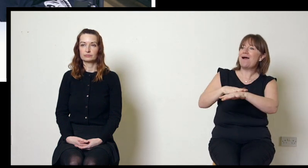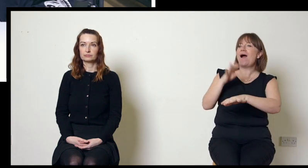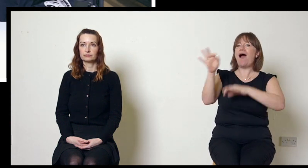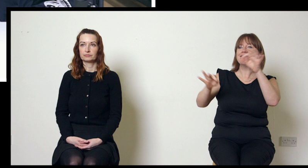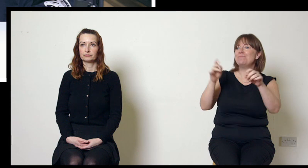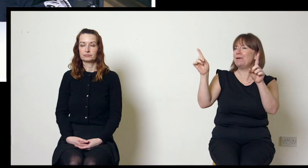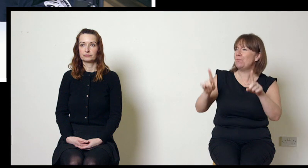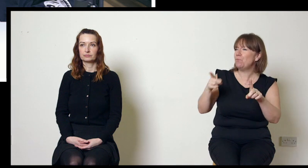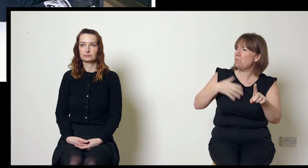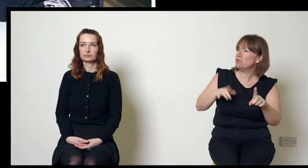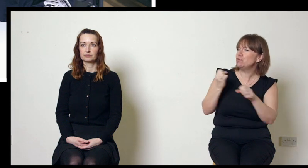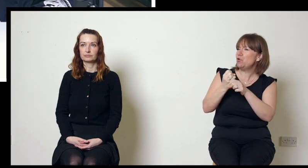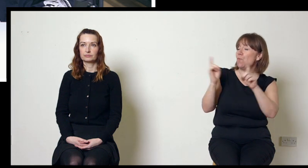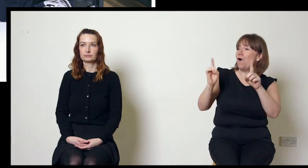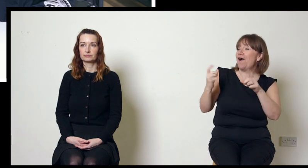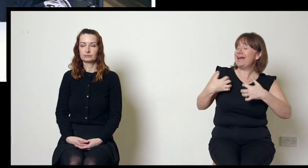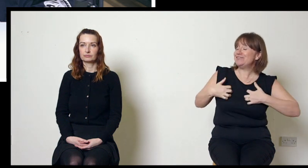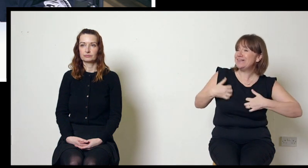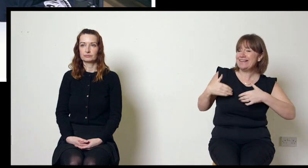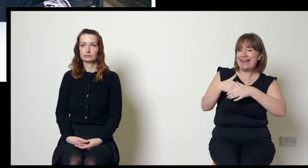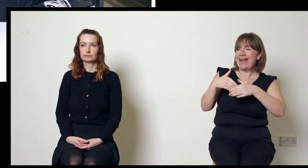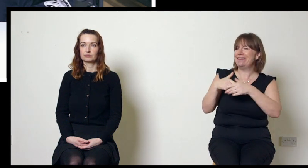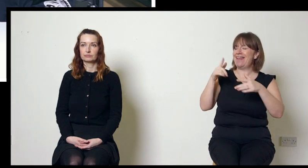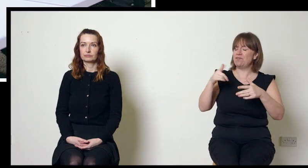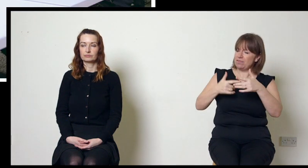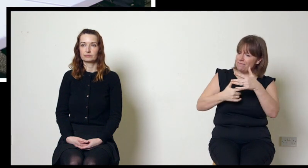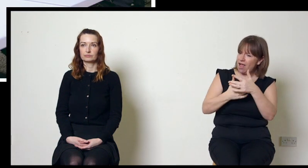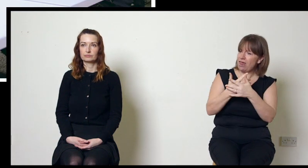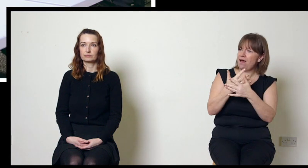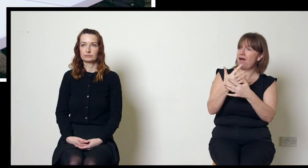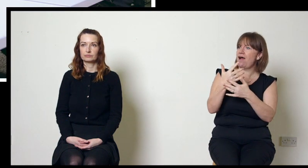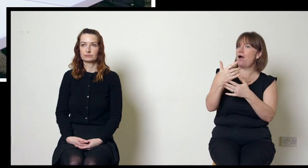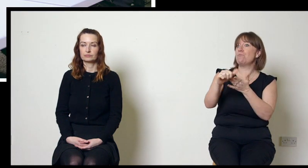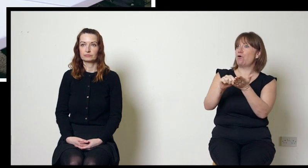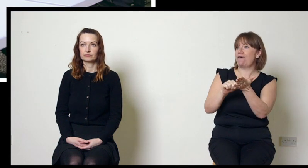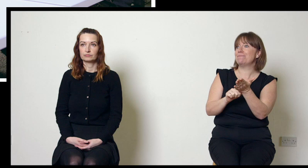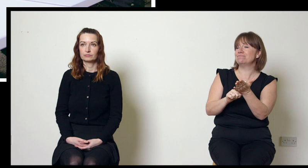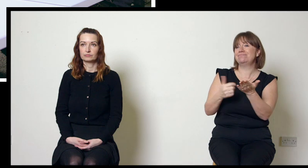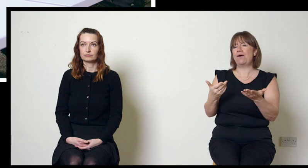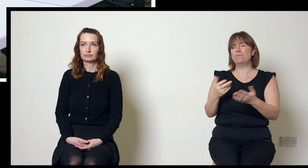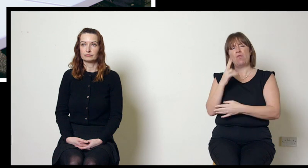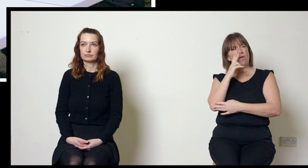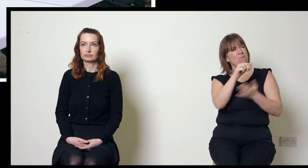what they're interested in, and grow programmes with them. But, when we… we were looking at our programmes and understanding that